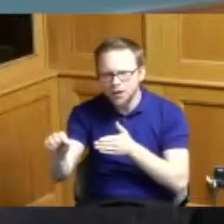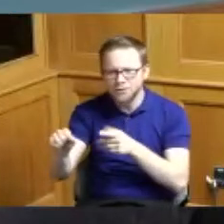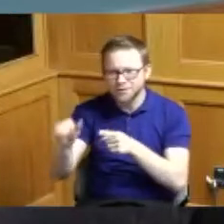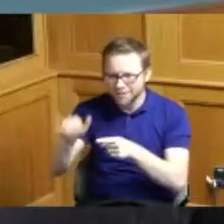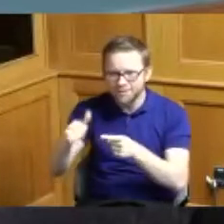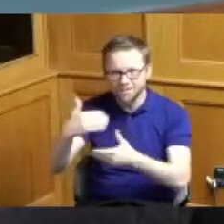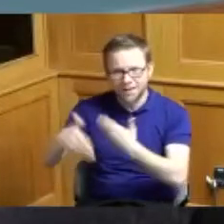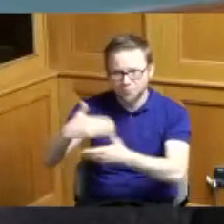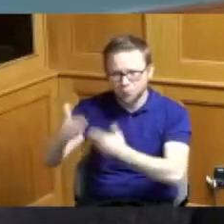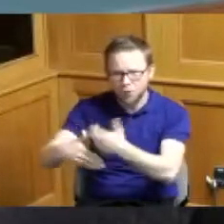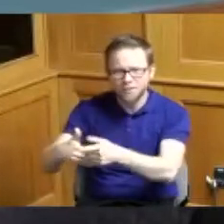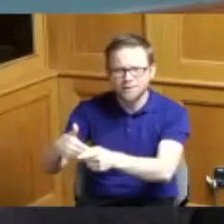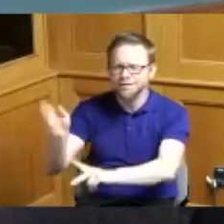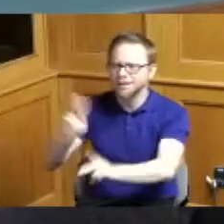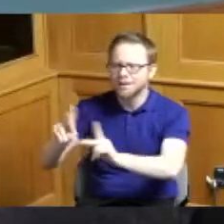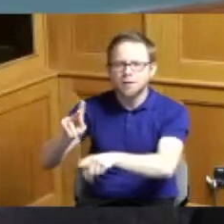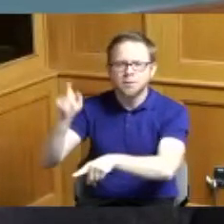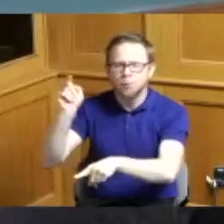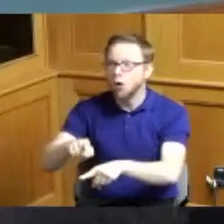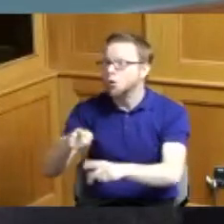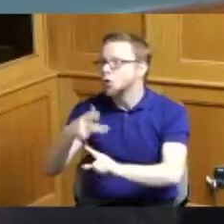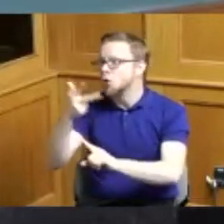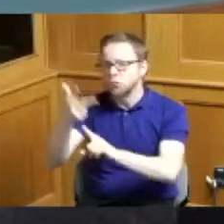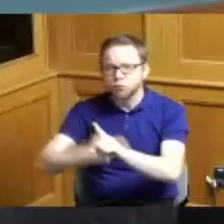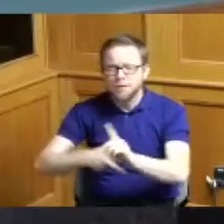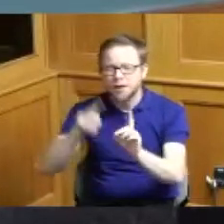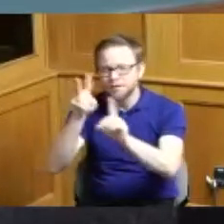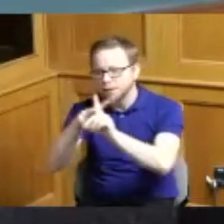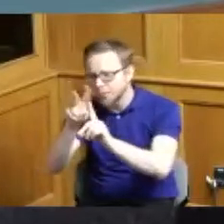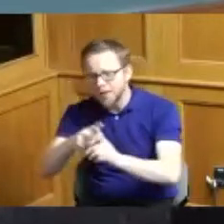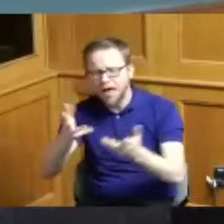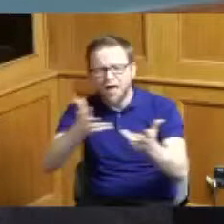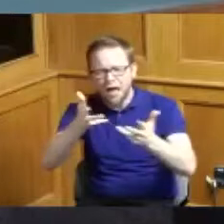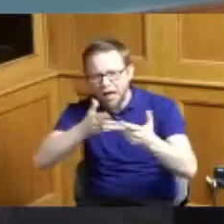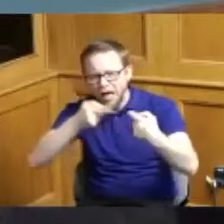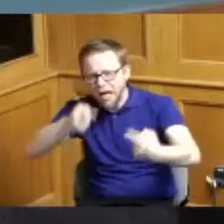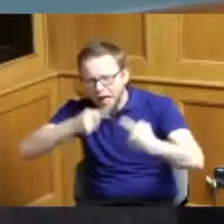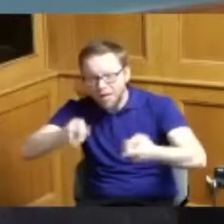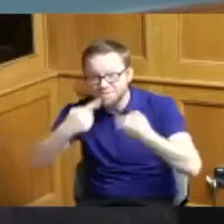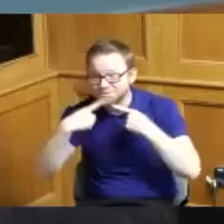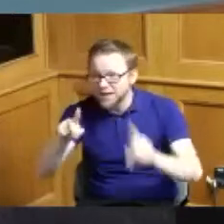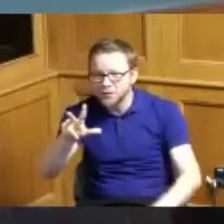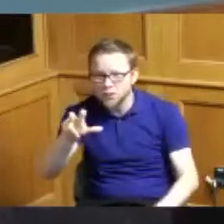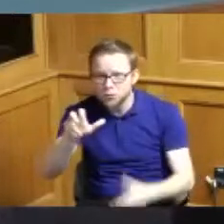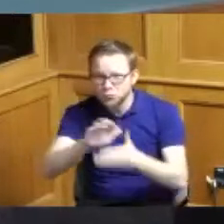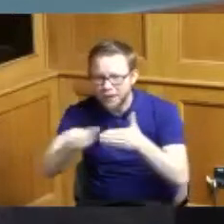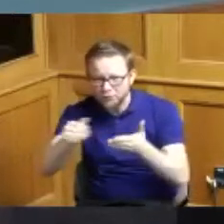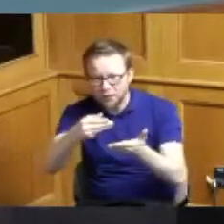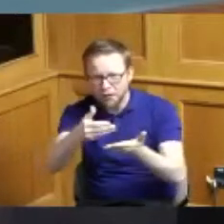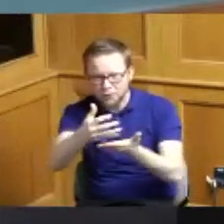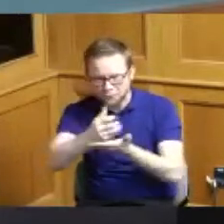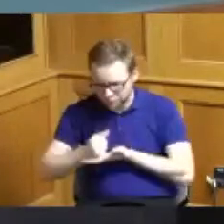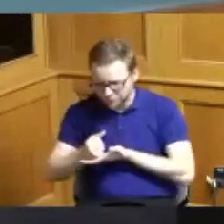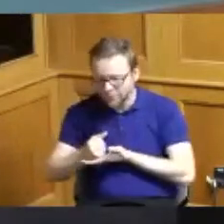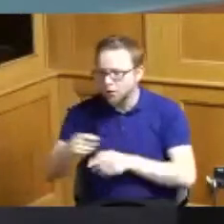them almost 90 days to get 500 dollars 90 days get they call their offices nobody's called me